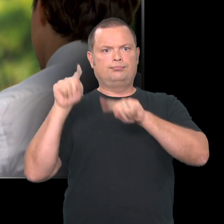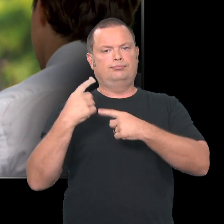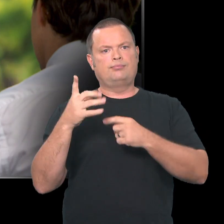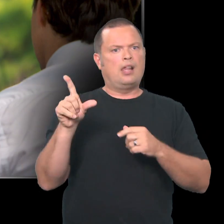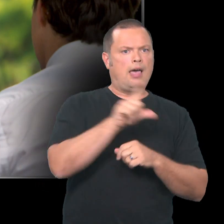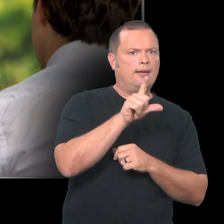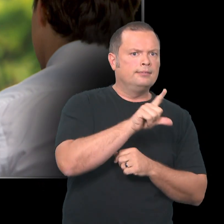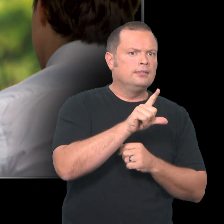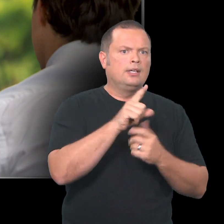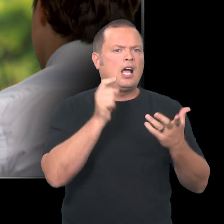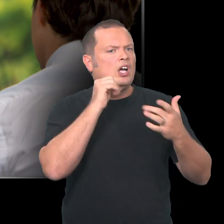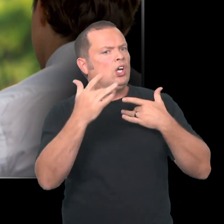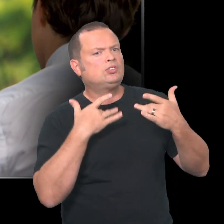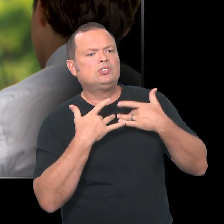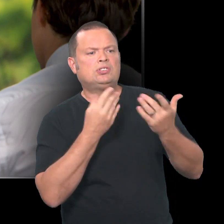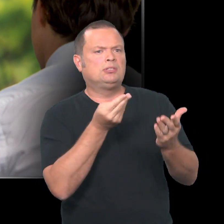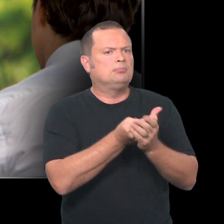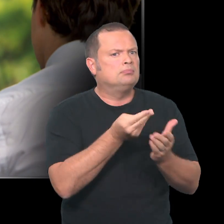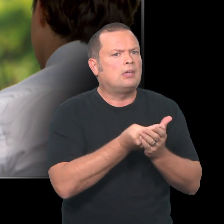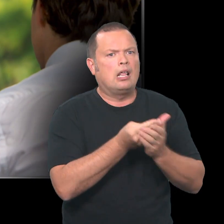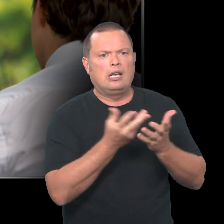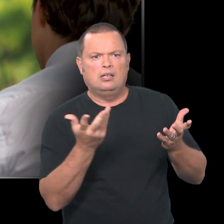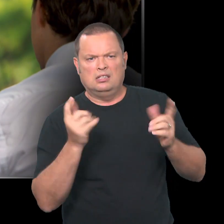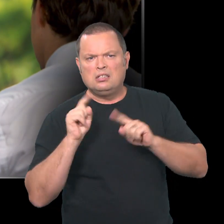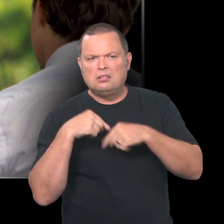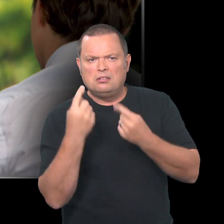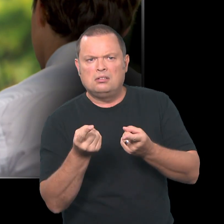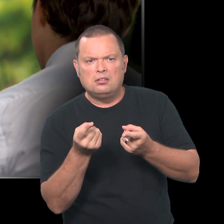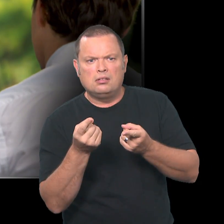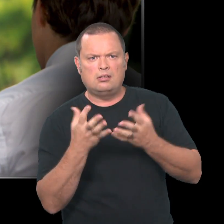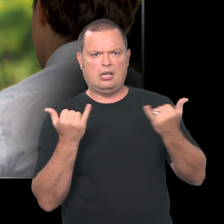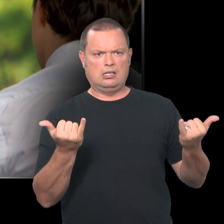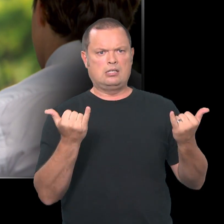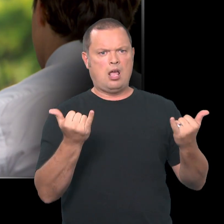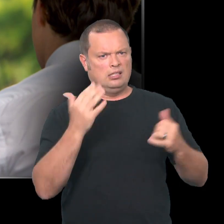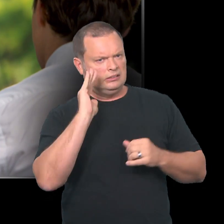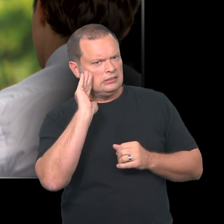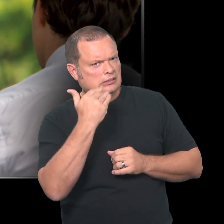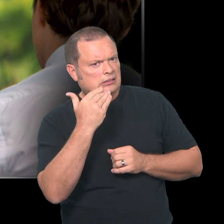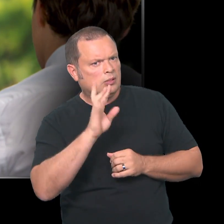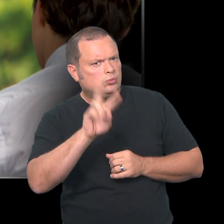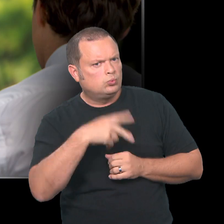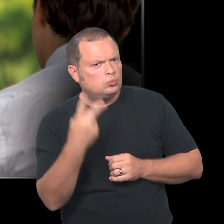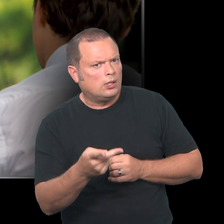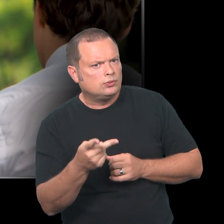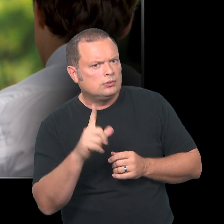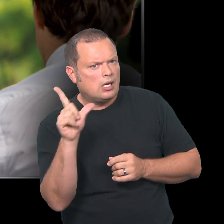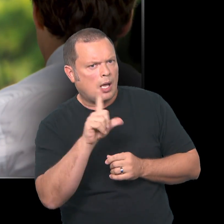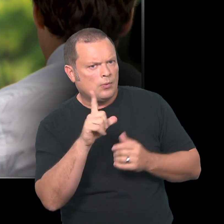traditionally, the NDP have occupied that ground and have not been as concerned about deficits as other parties.